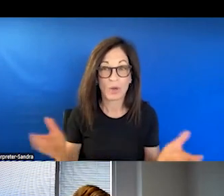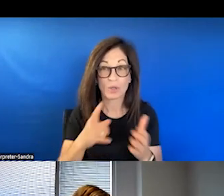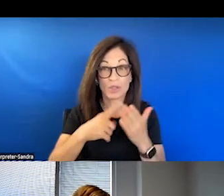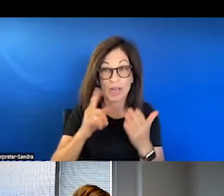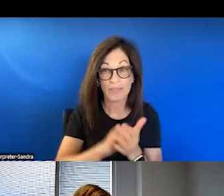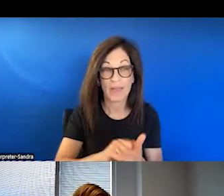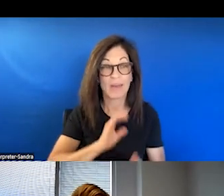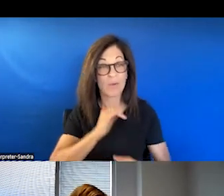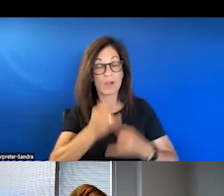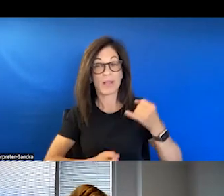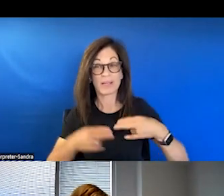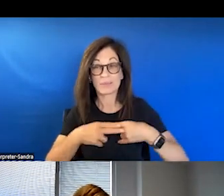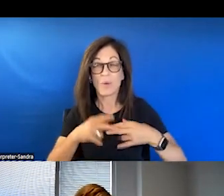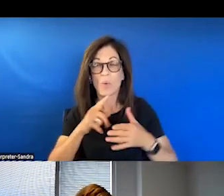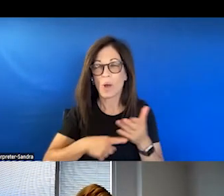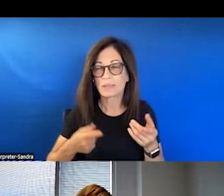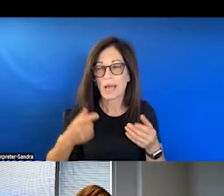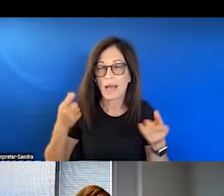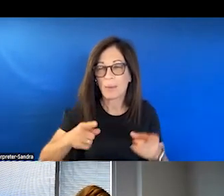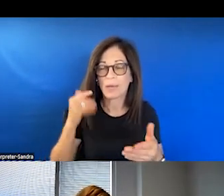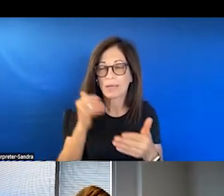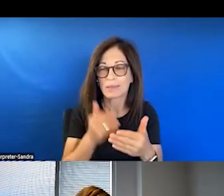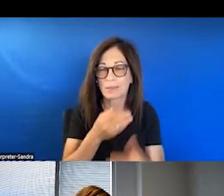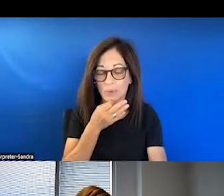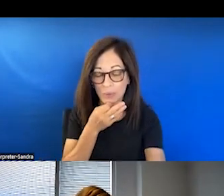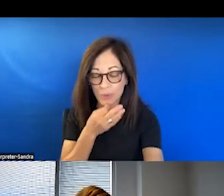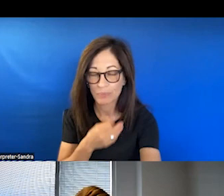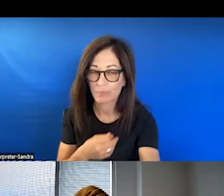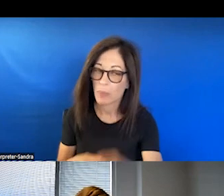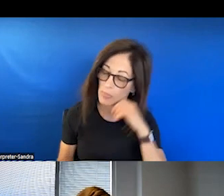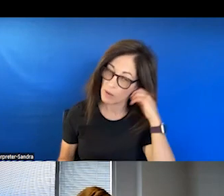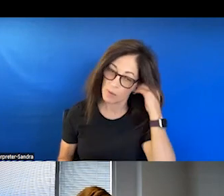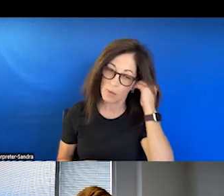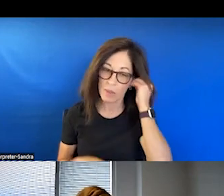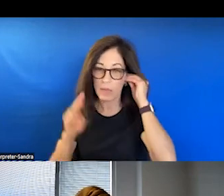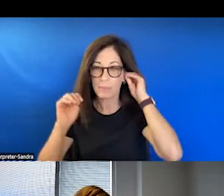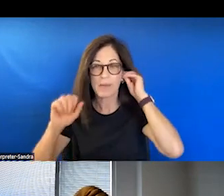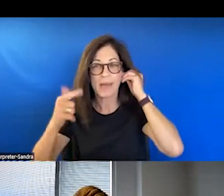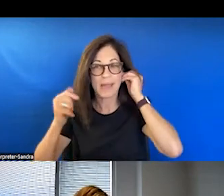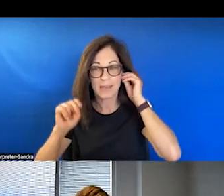IS, WHAT IS COMING SOON. SO WE ALREADY HEARD FROM MEIGHAN THAT, THAT, ON THE 22nd OF JUNE,